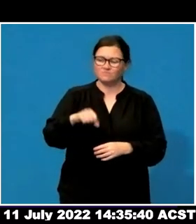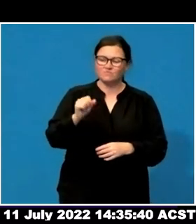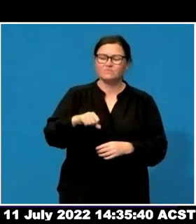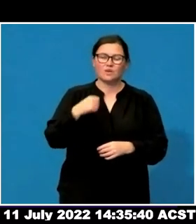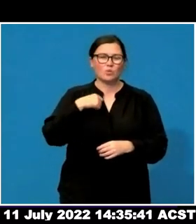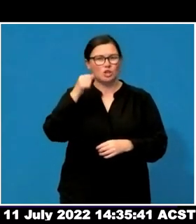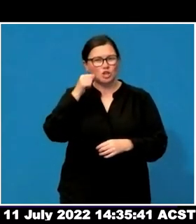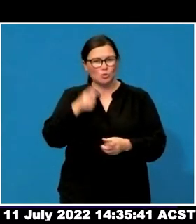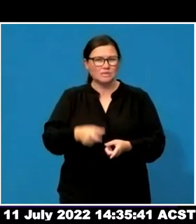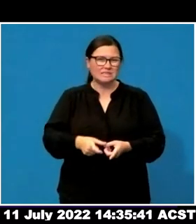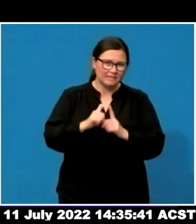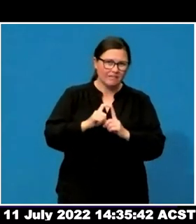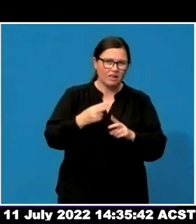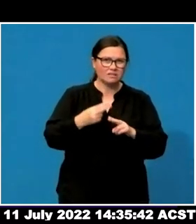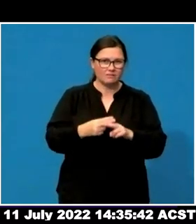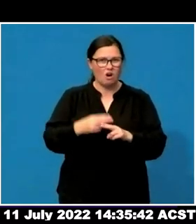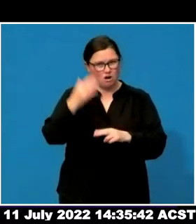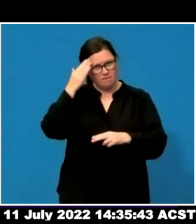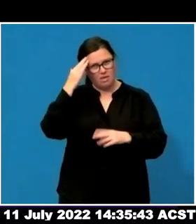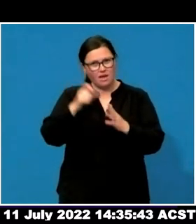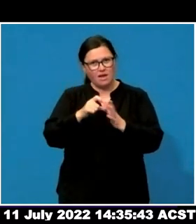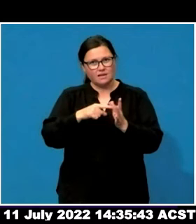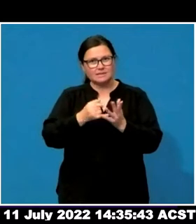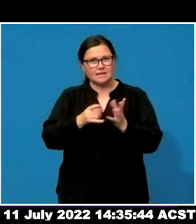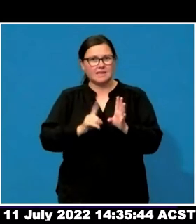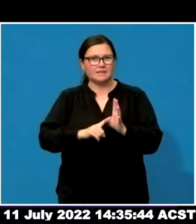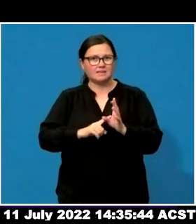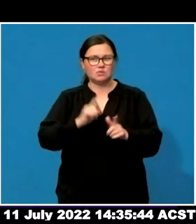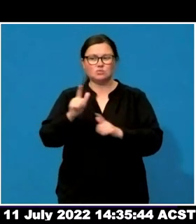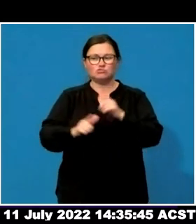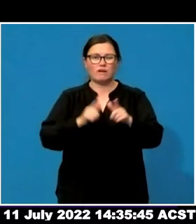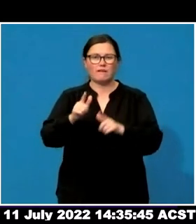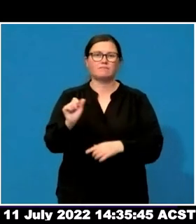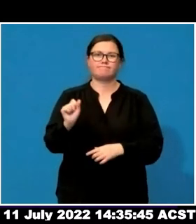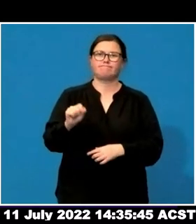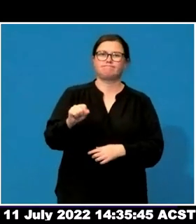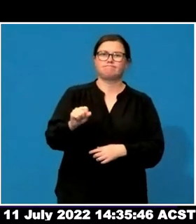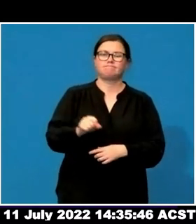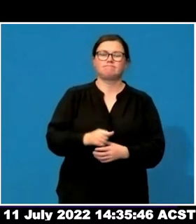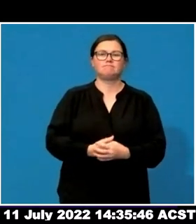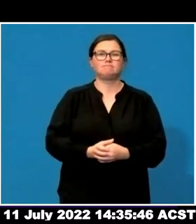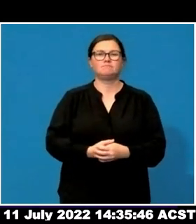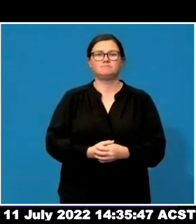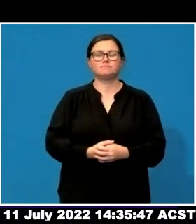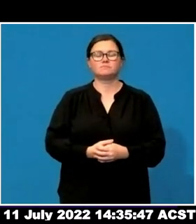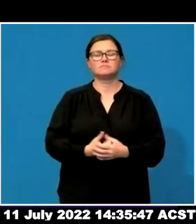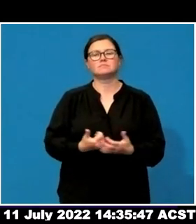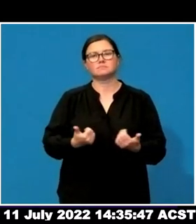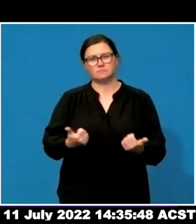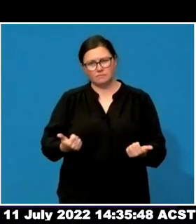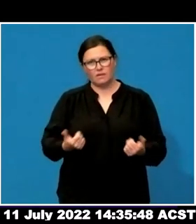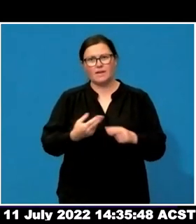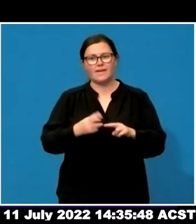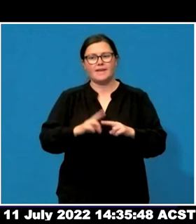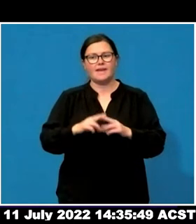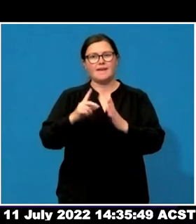If Joziah was to return permanently to Tennant Creek,